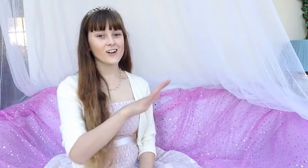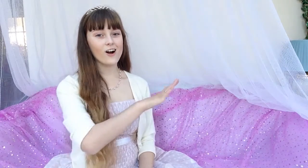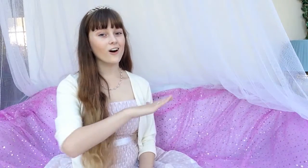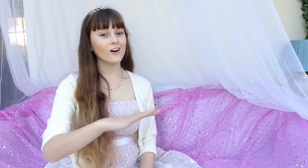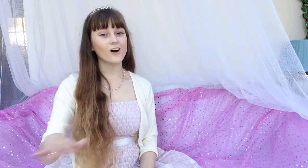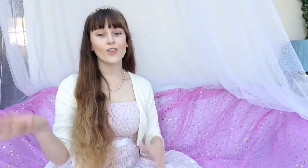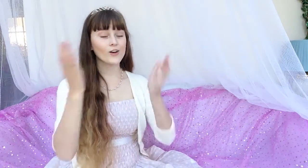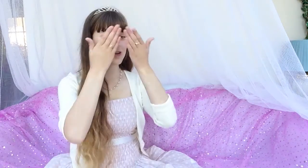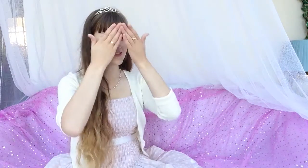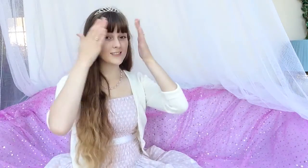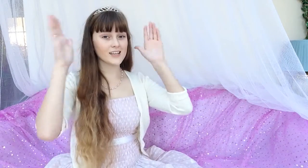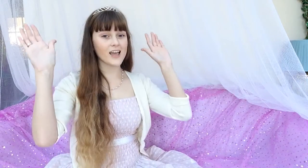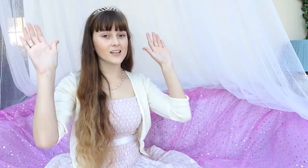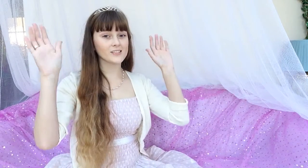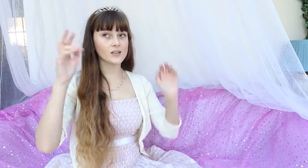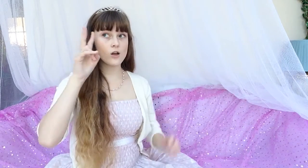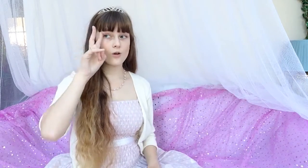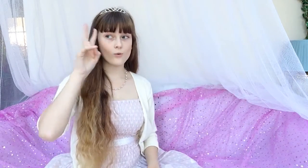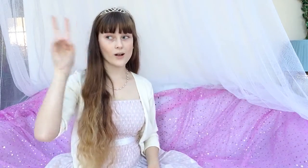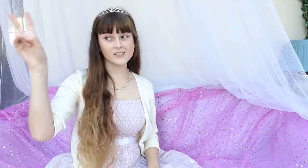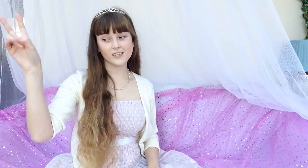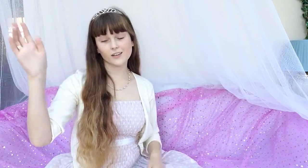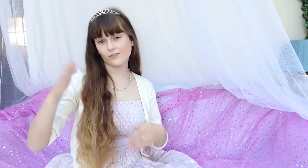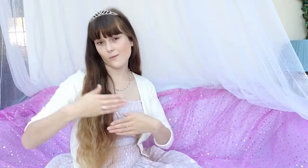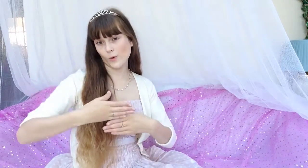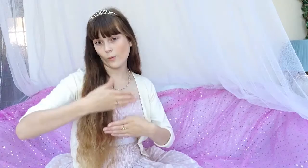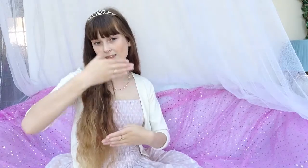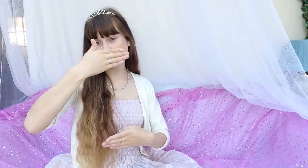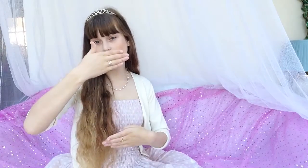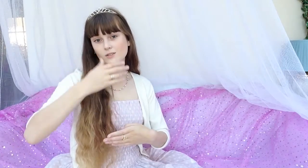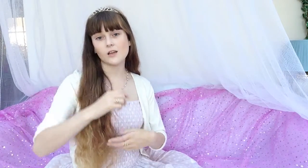All those days watching from the windows